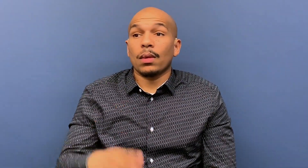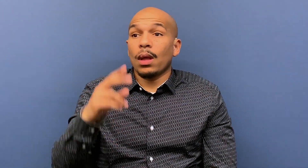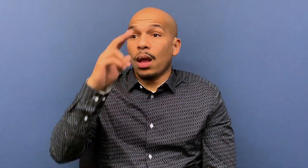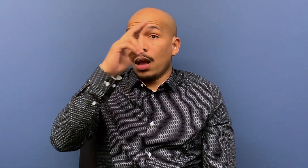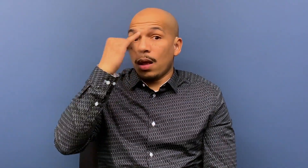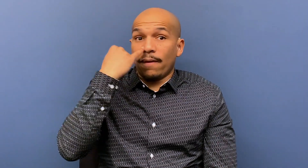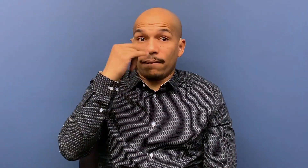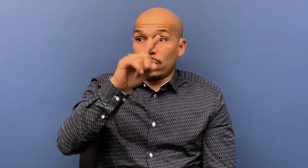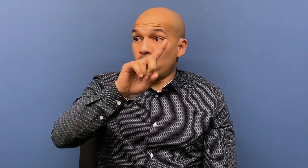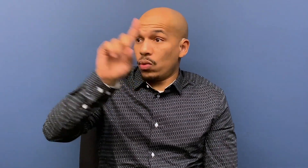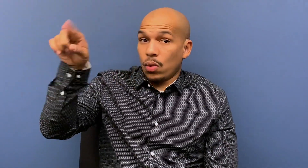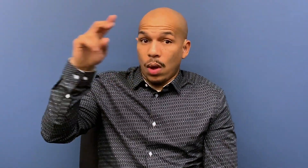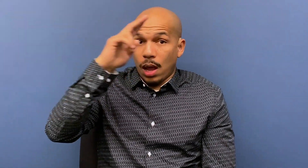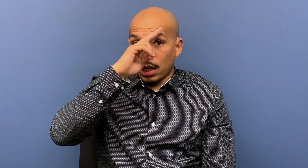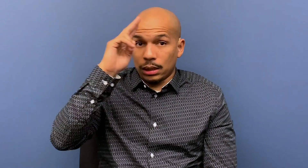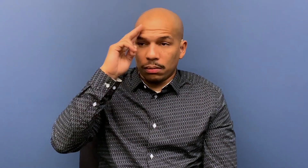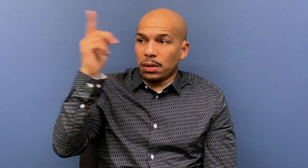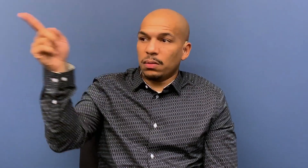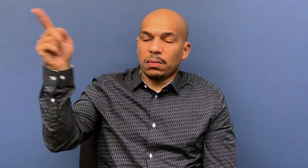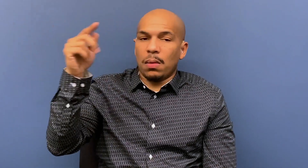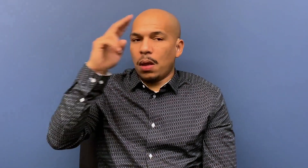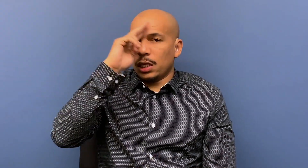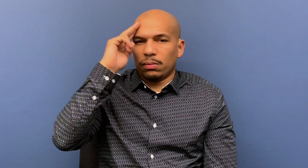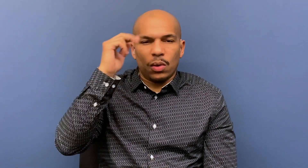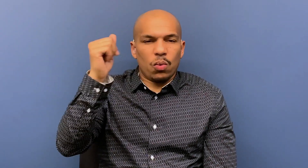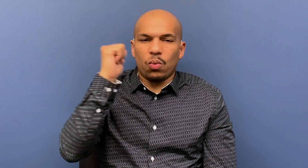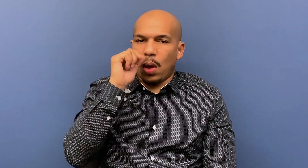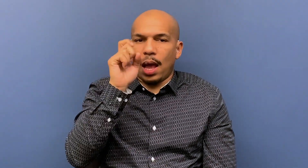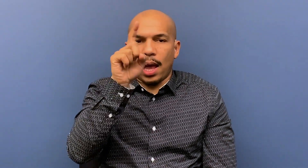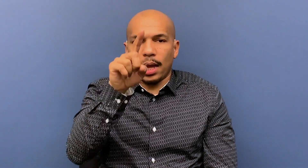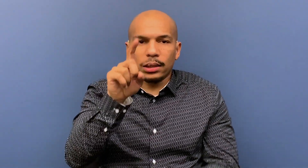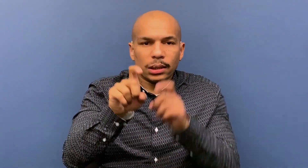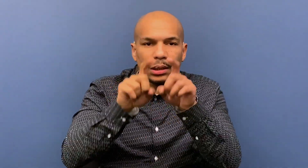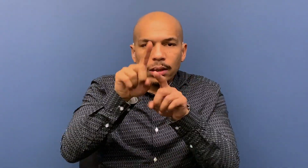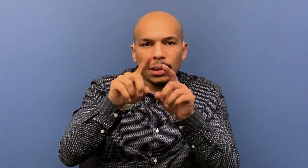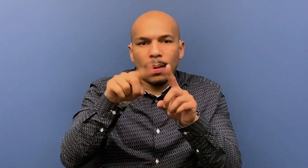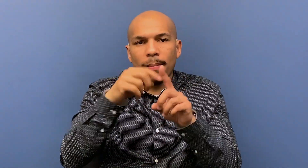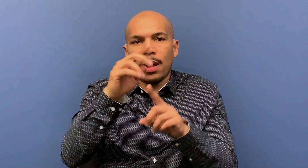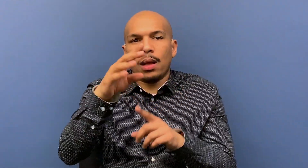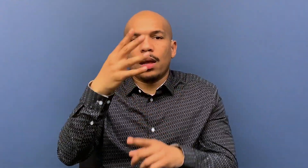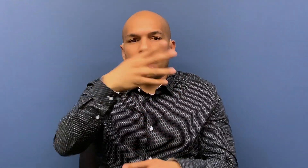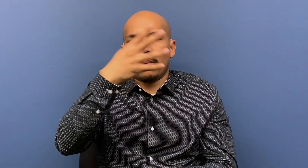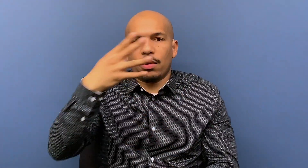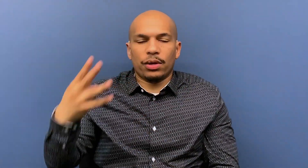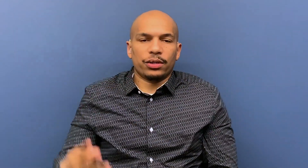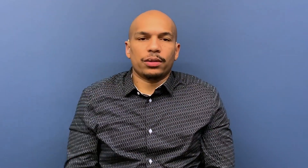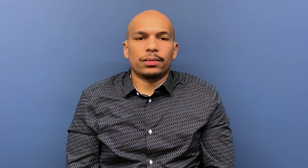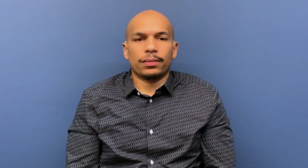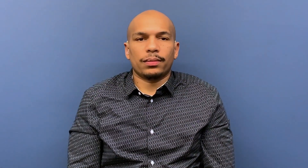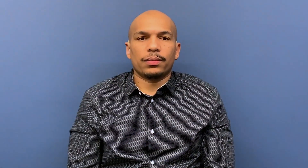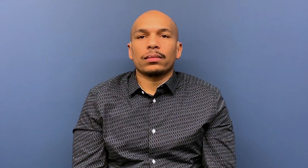Hospital staff will not ask about immigration status.